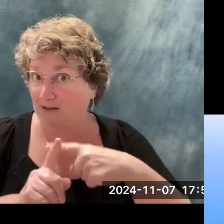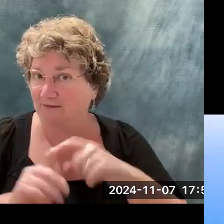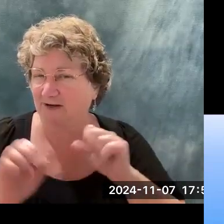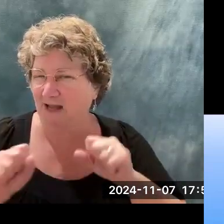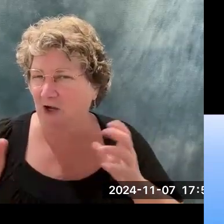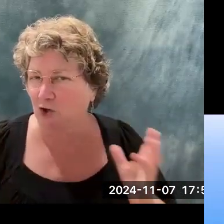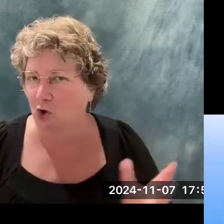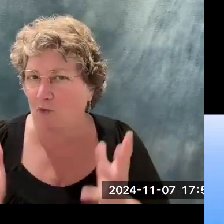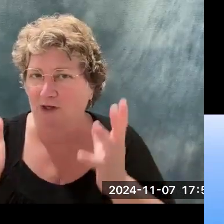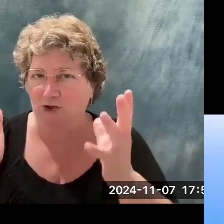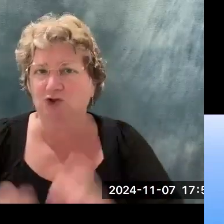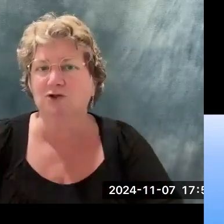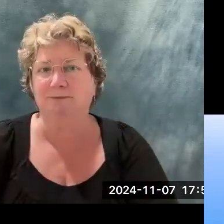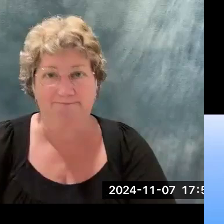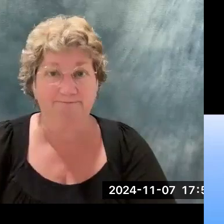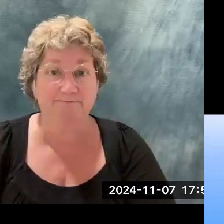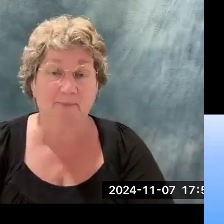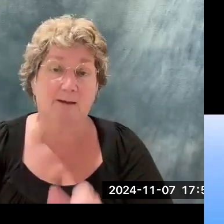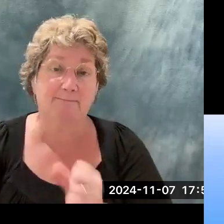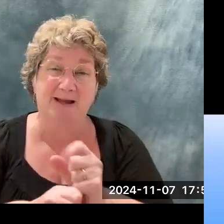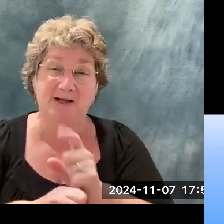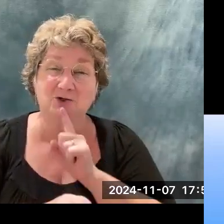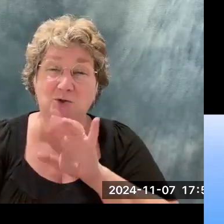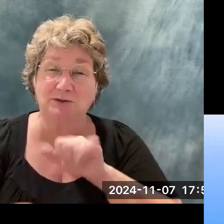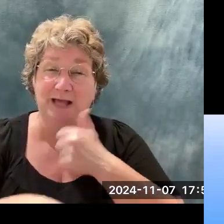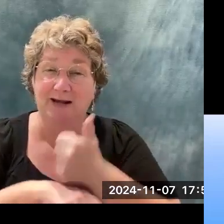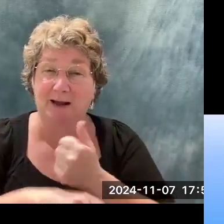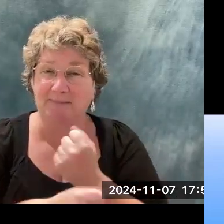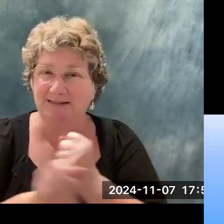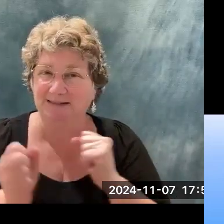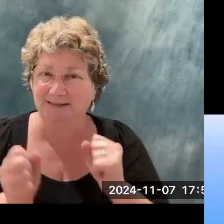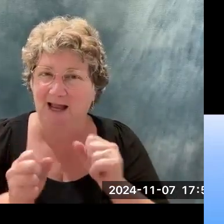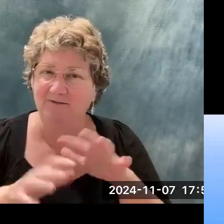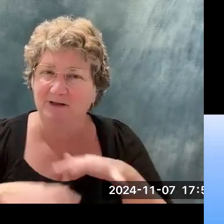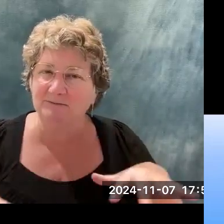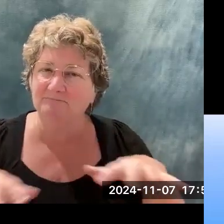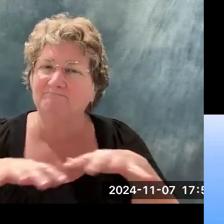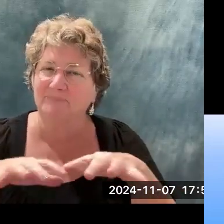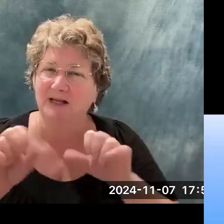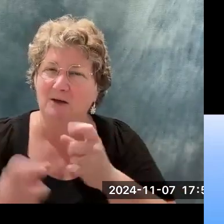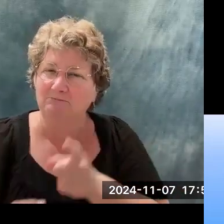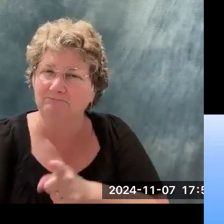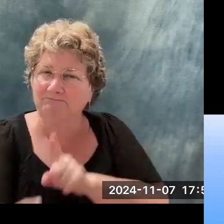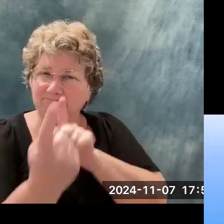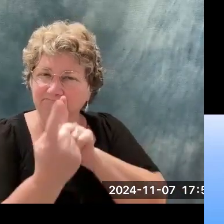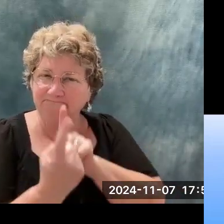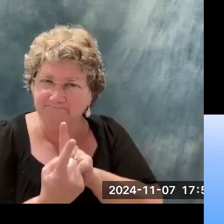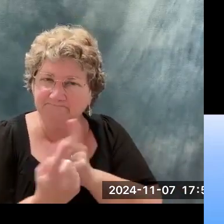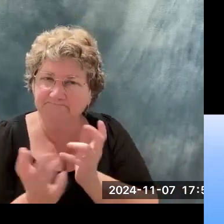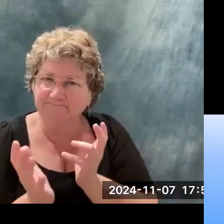And ensuring that again, you're creating that safe space for them to come to you, asking them to come talk to you in that moment.